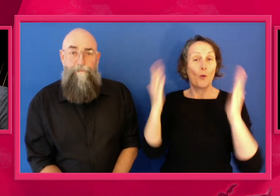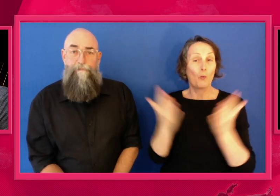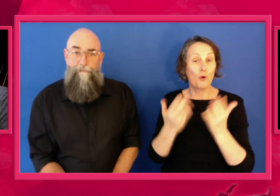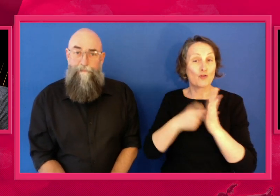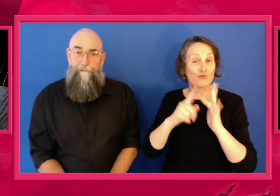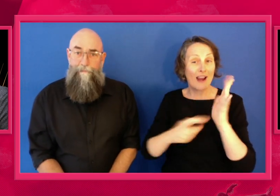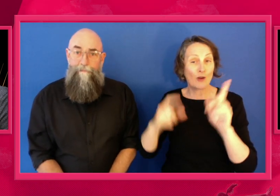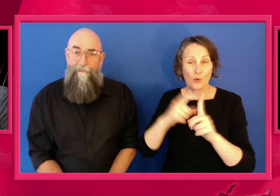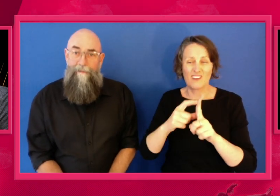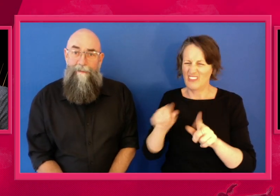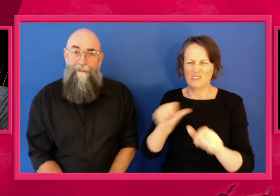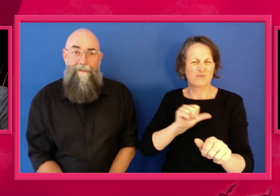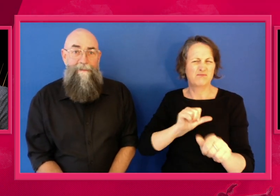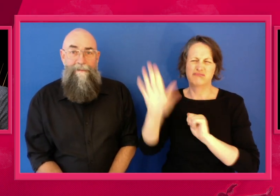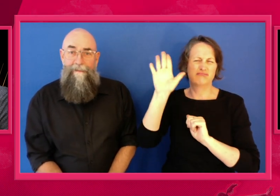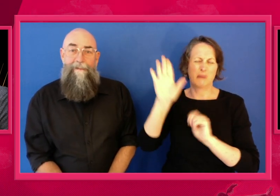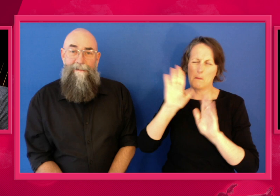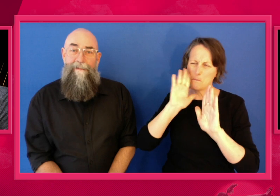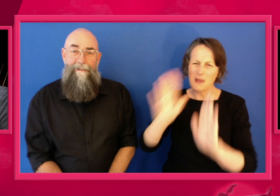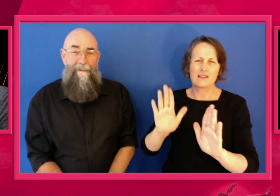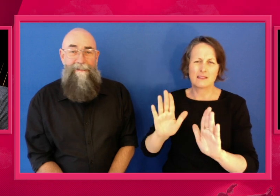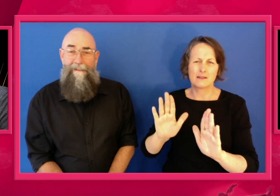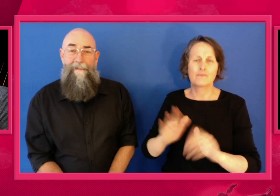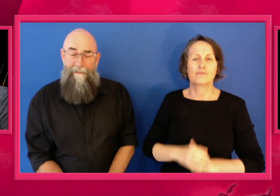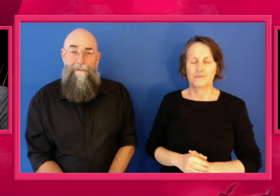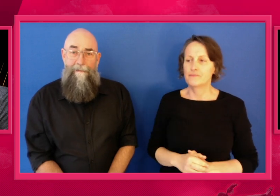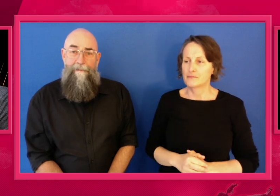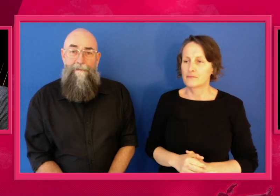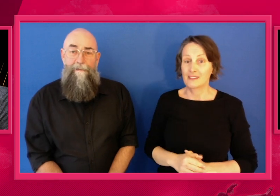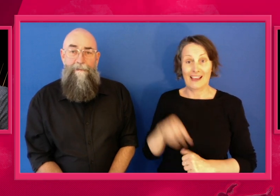the best of the rest. It's amazing. Also, Kurt, best of the rest, and it's happened